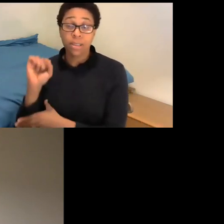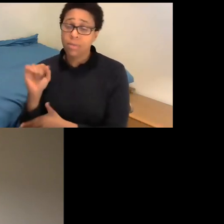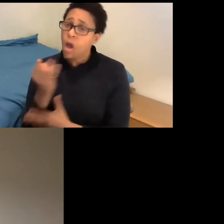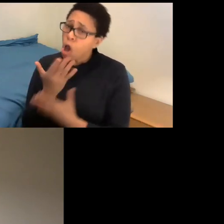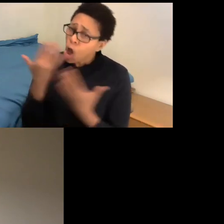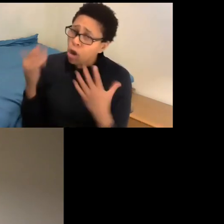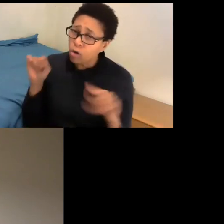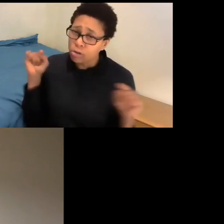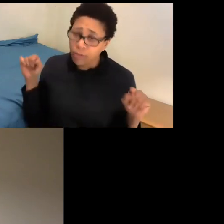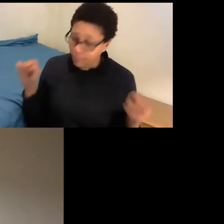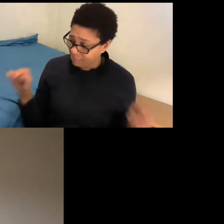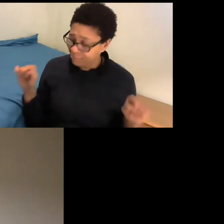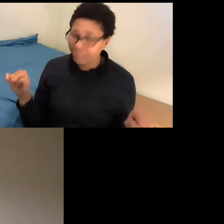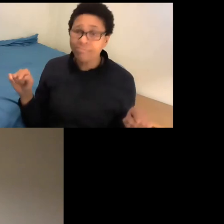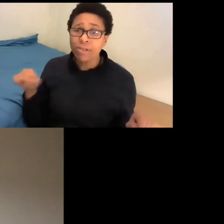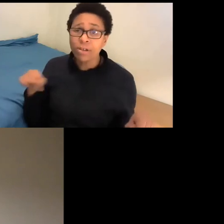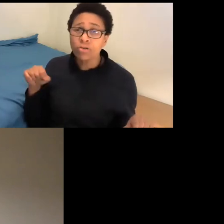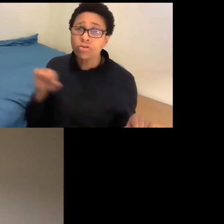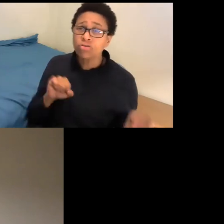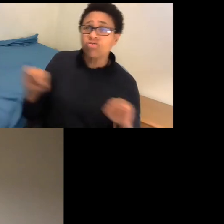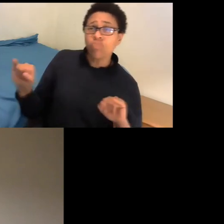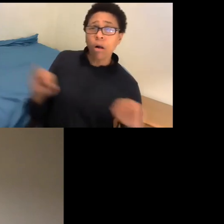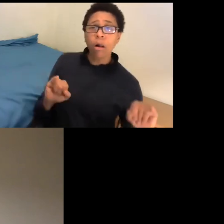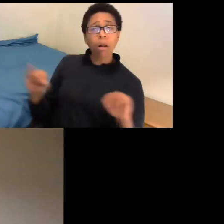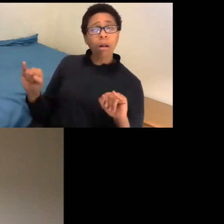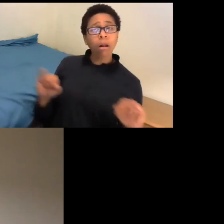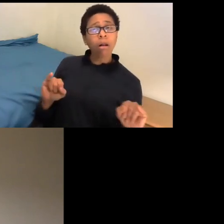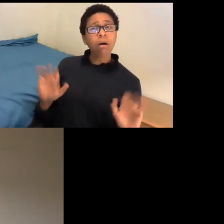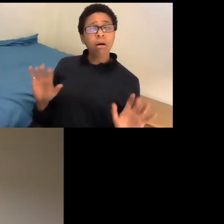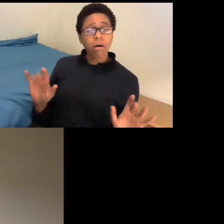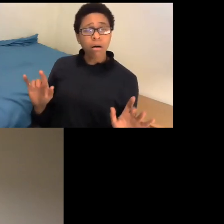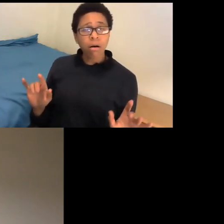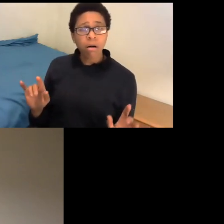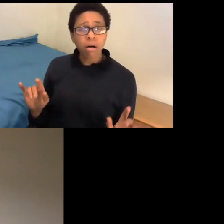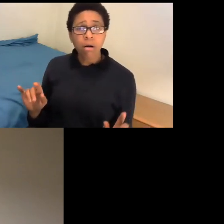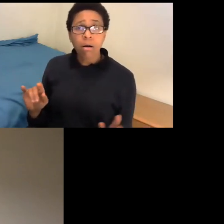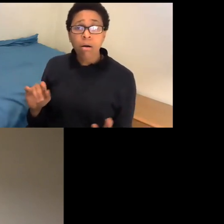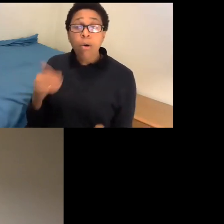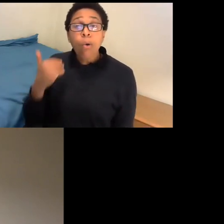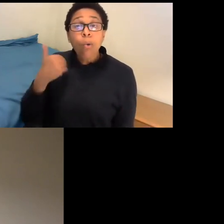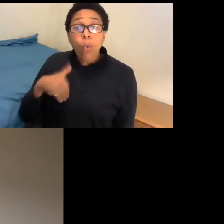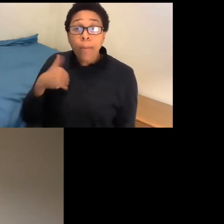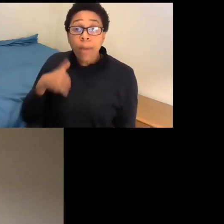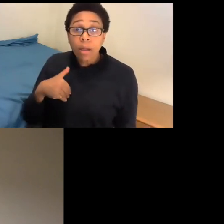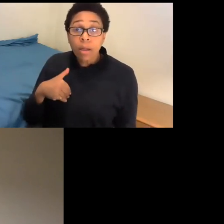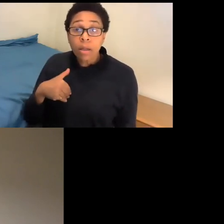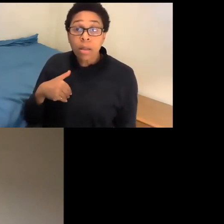of the 20th century, women who are not white, or people who are